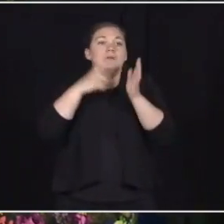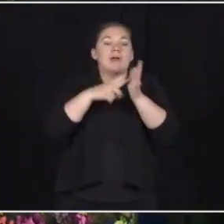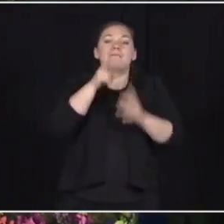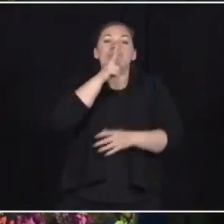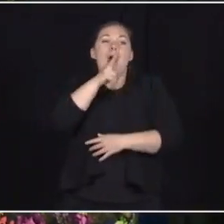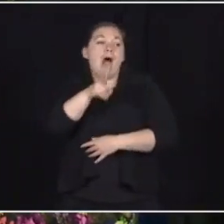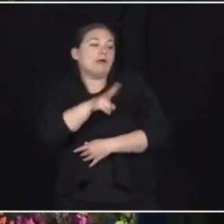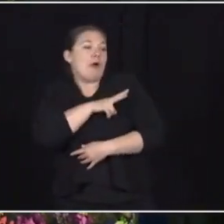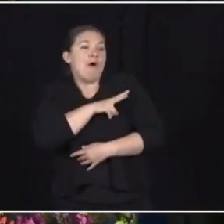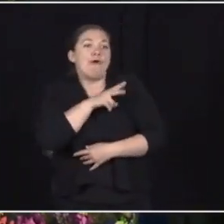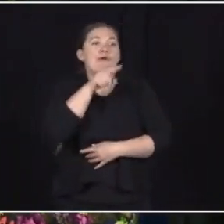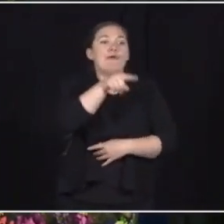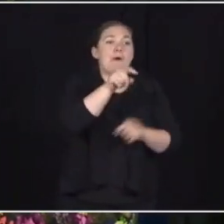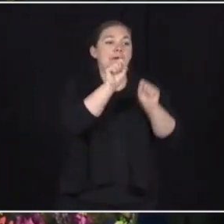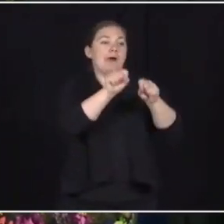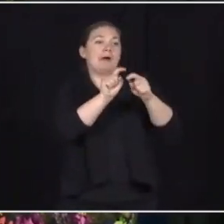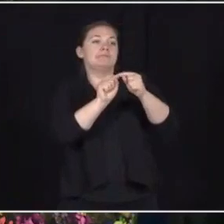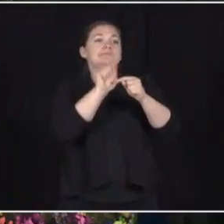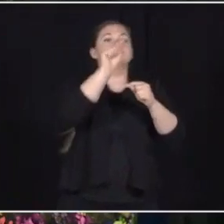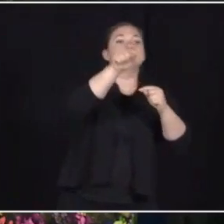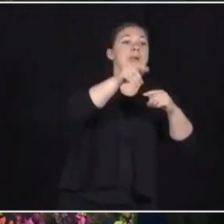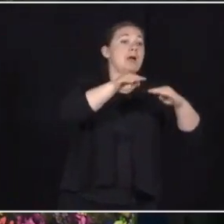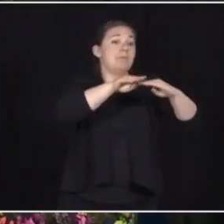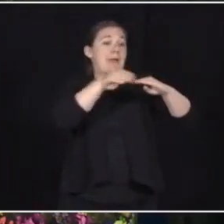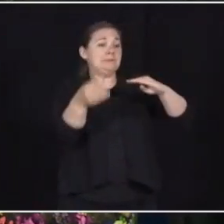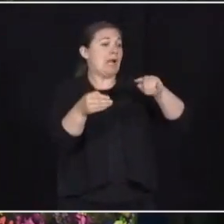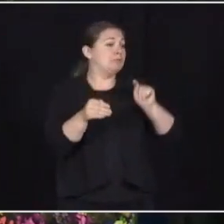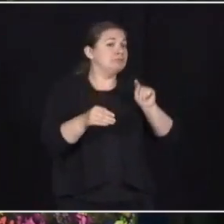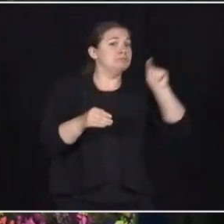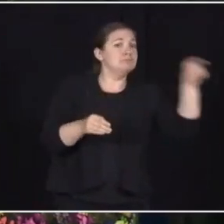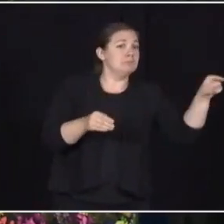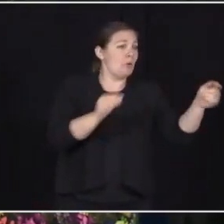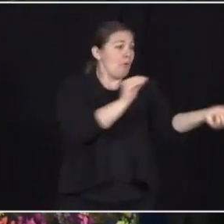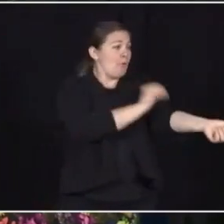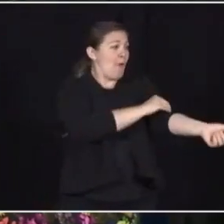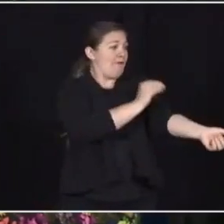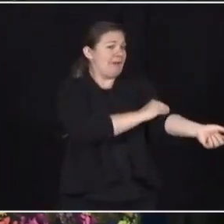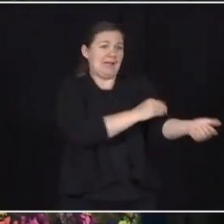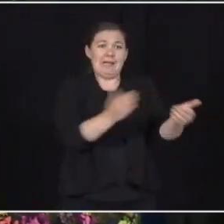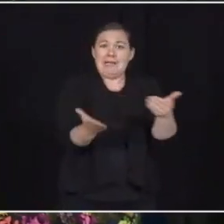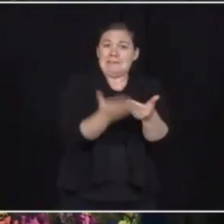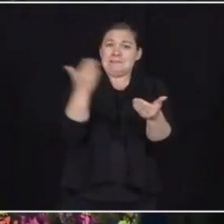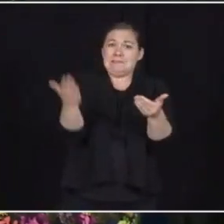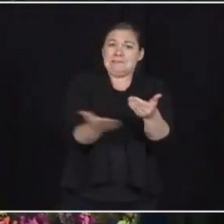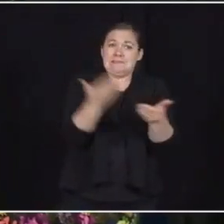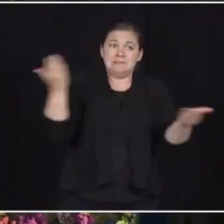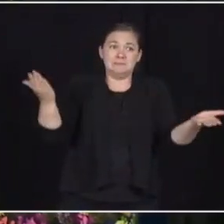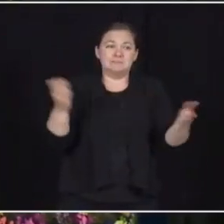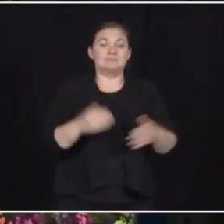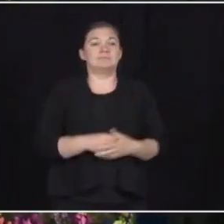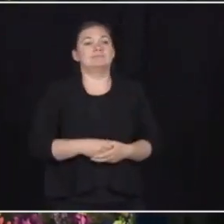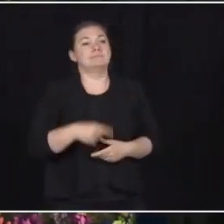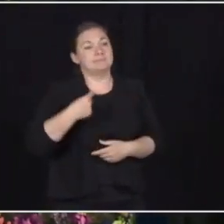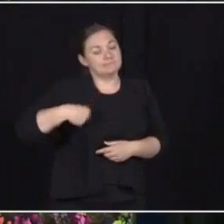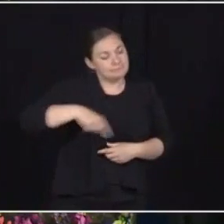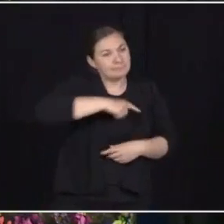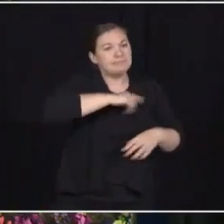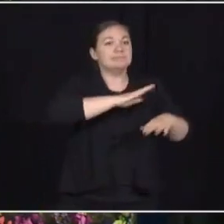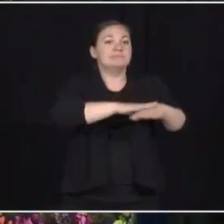or say Mississauga, for people just crossing over into Oakville? We have consulted with Chief medical officers of all three regions.